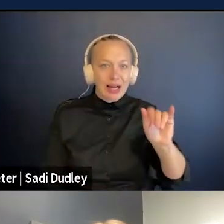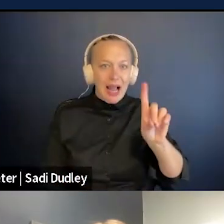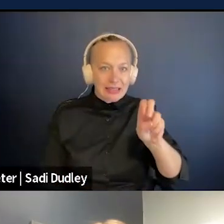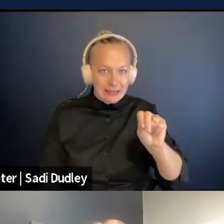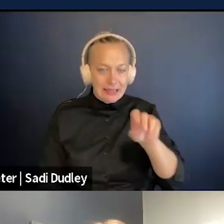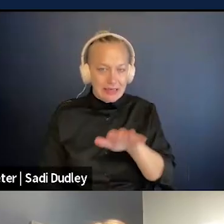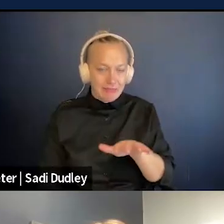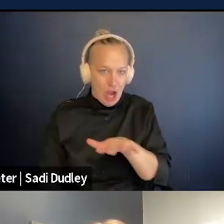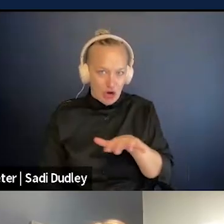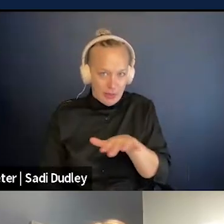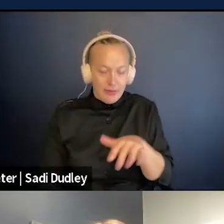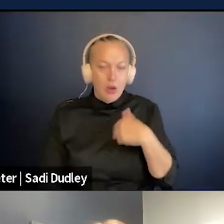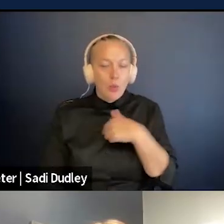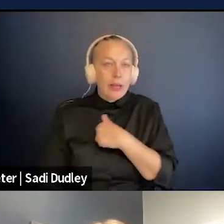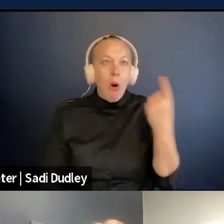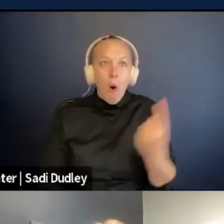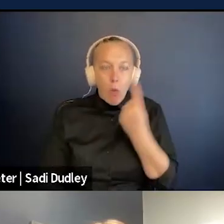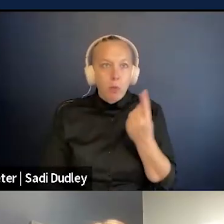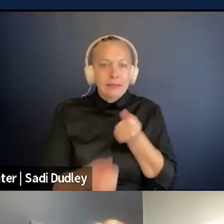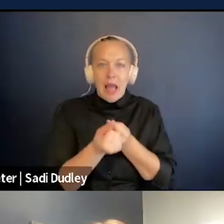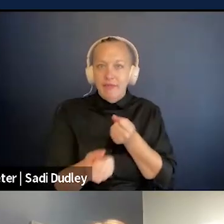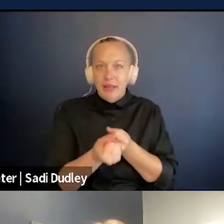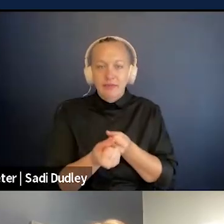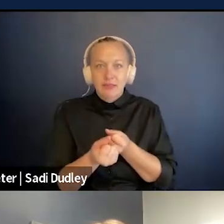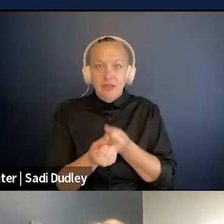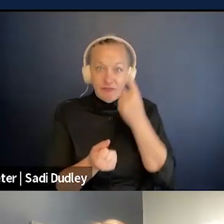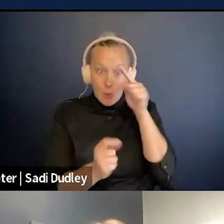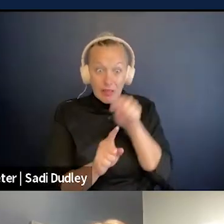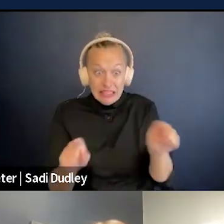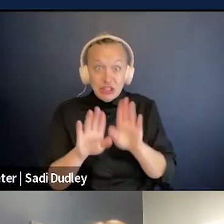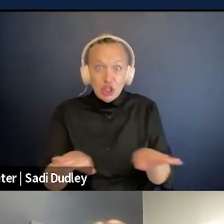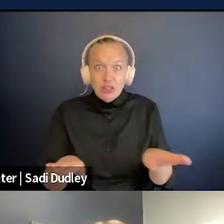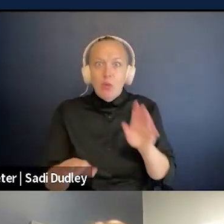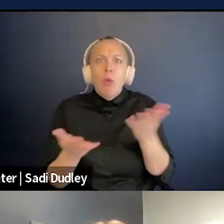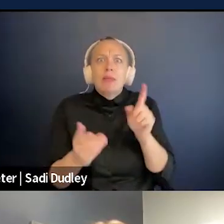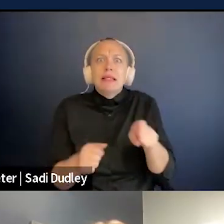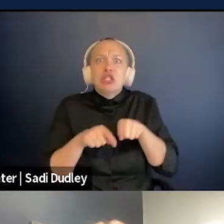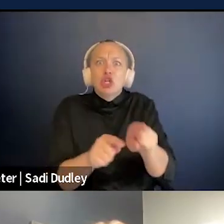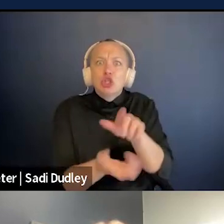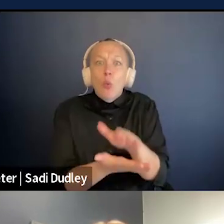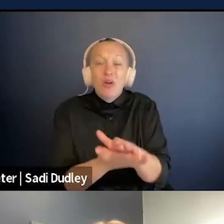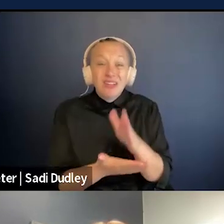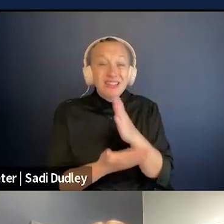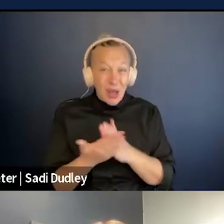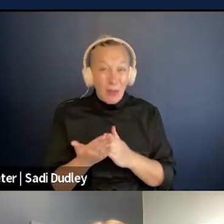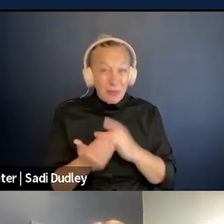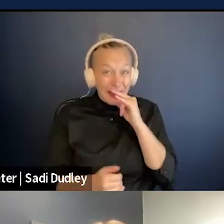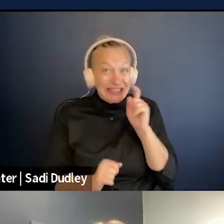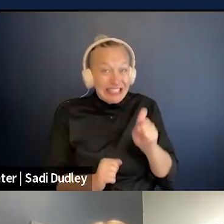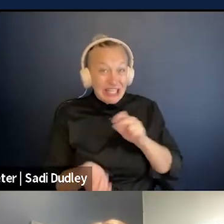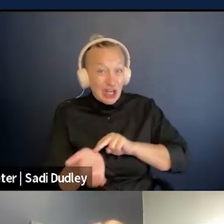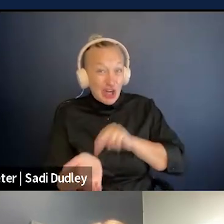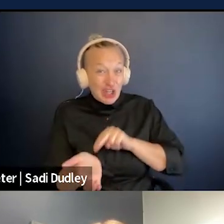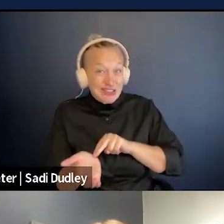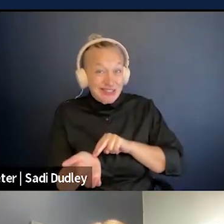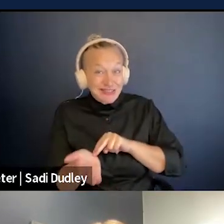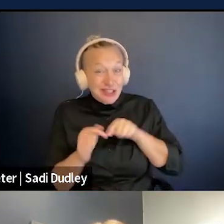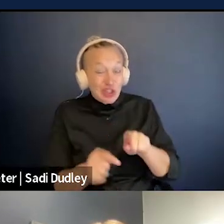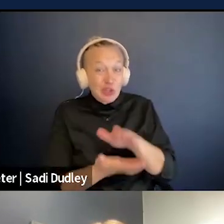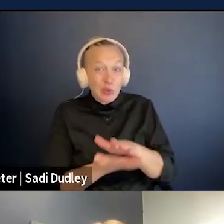advocating for these kids to get. what they need in school. Sometimes that kid needs a nurse to… do certain procedures, like, give you that one kind.